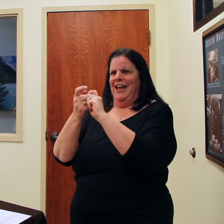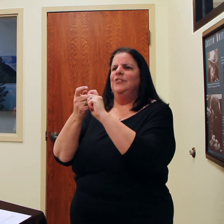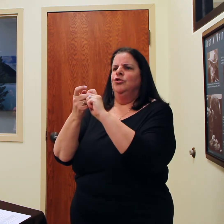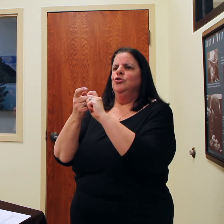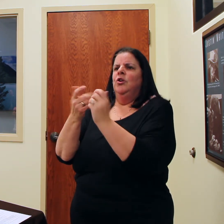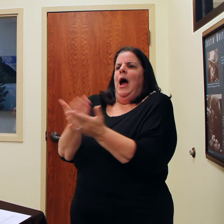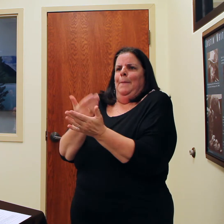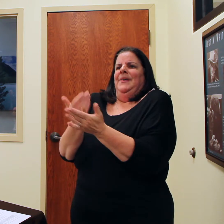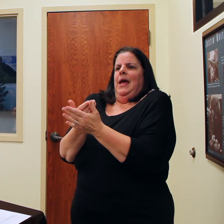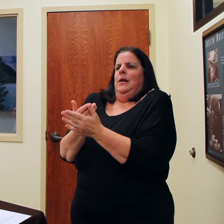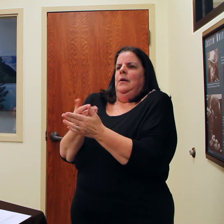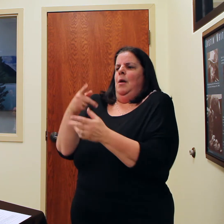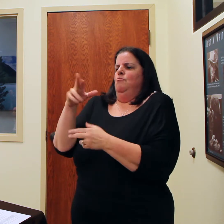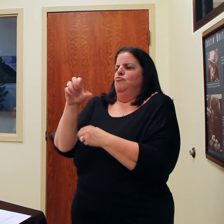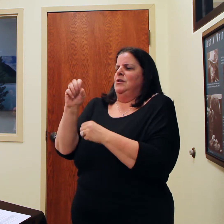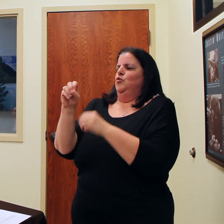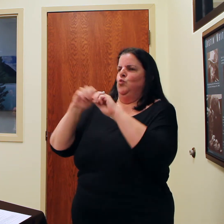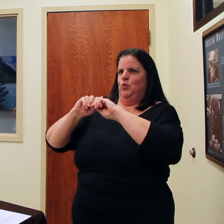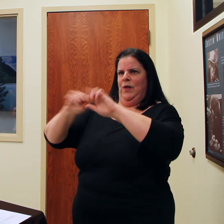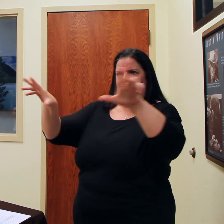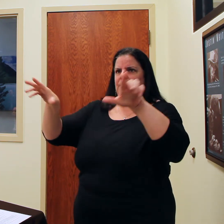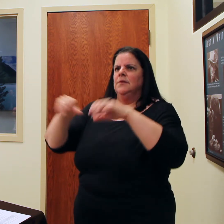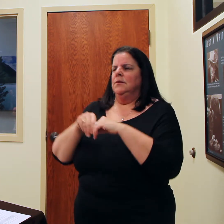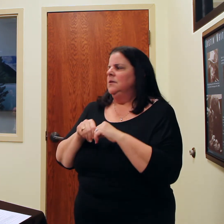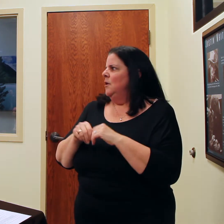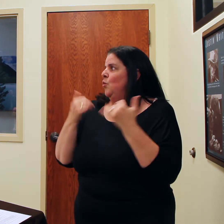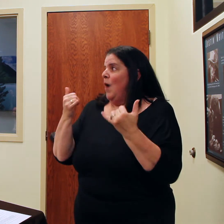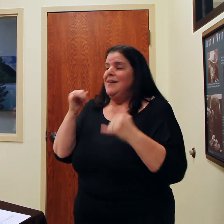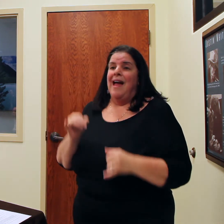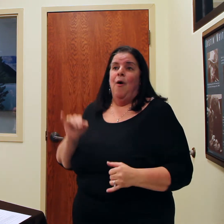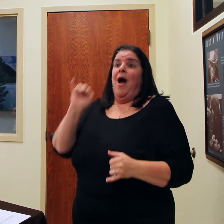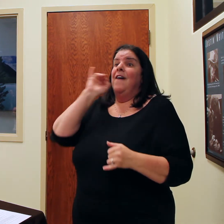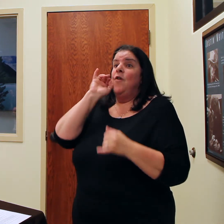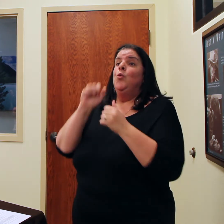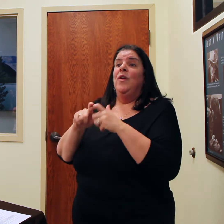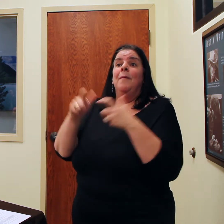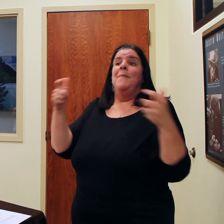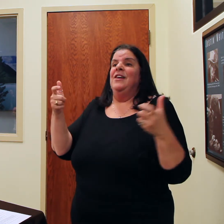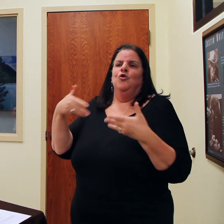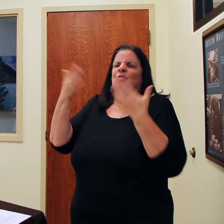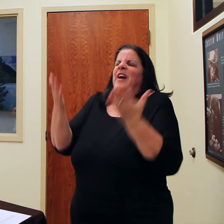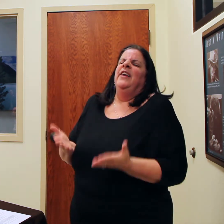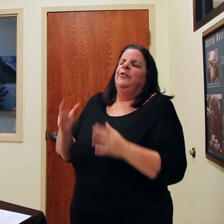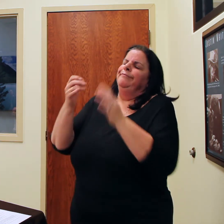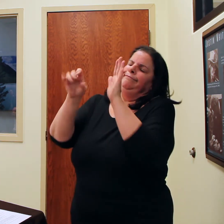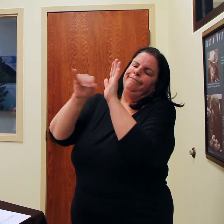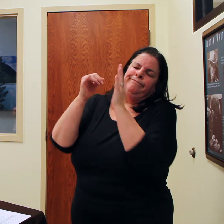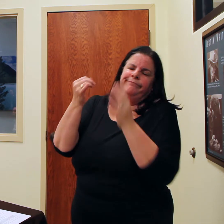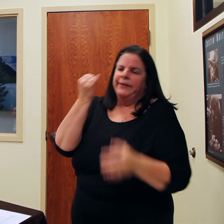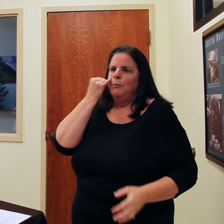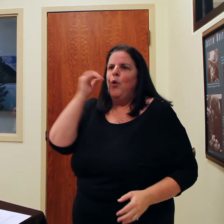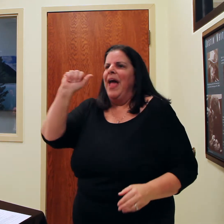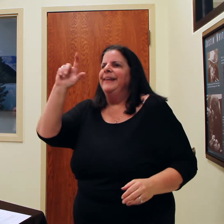Right now, iPhones with one of the major providers, well with AT&T, we have recognized